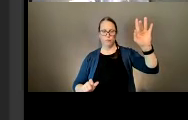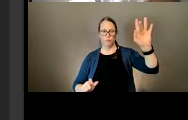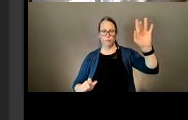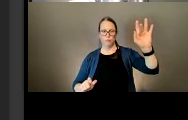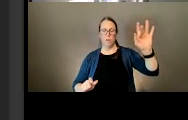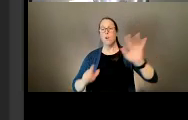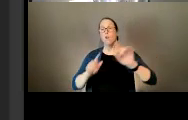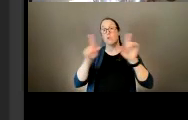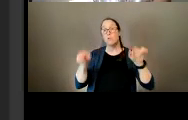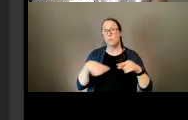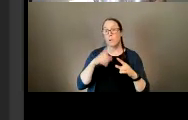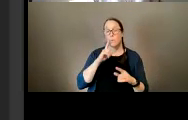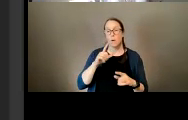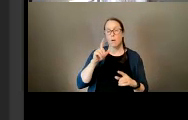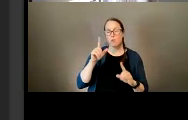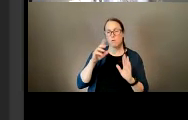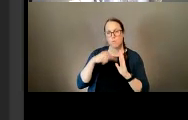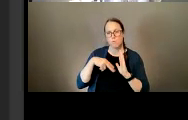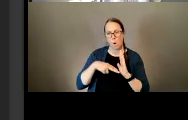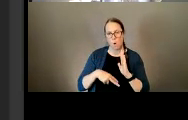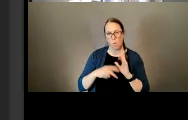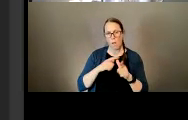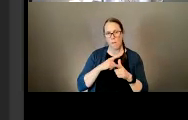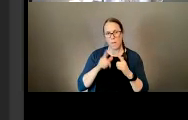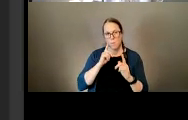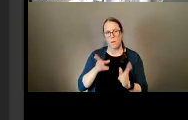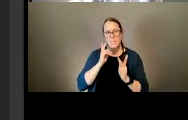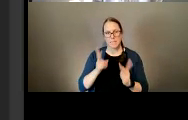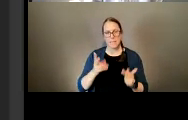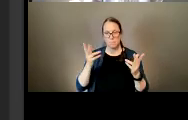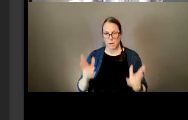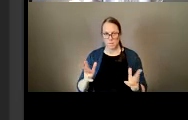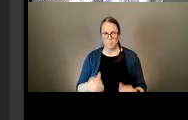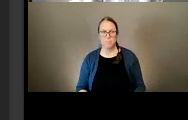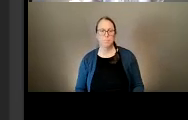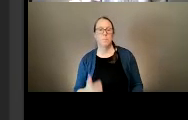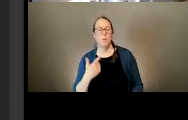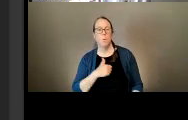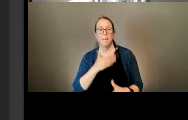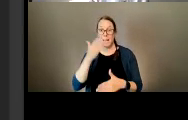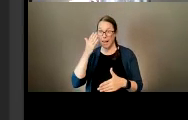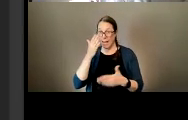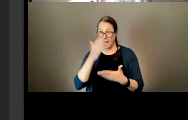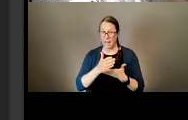will kind of scroll a little and it'll come down here. So since we're doing this we can end the selection